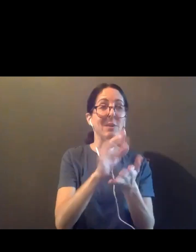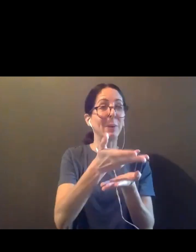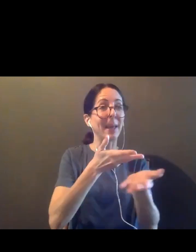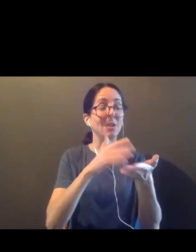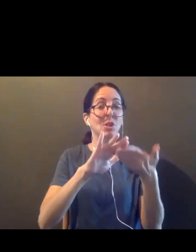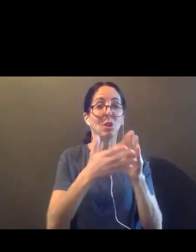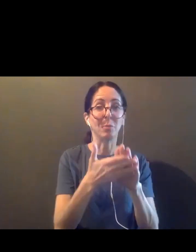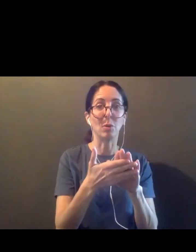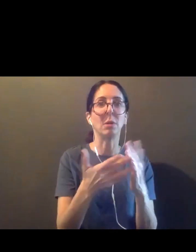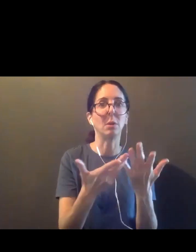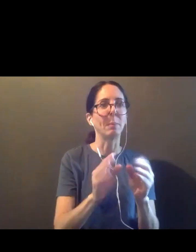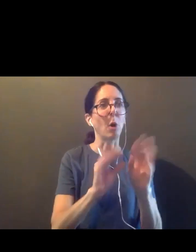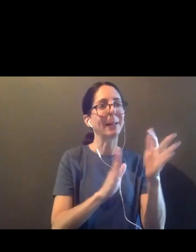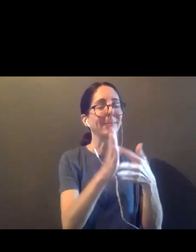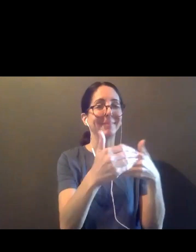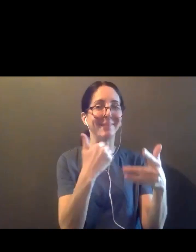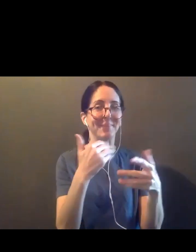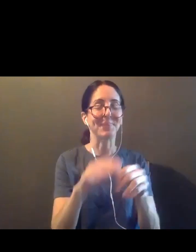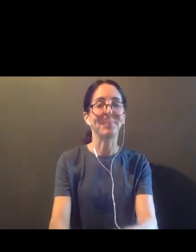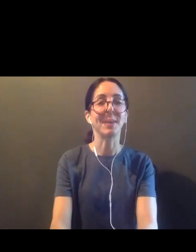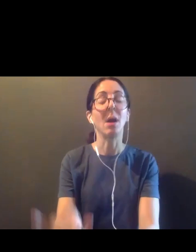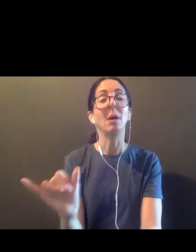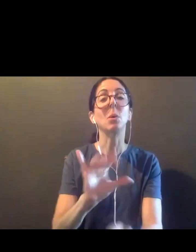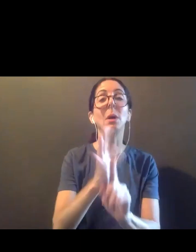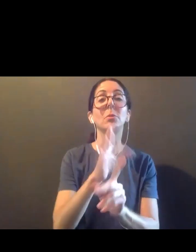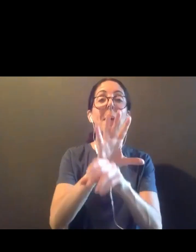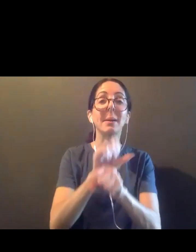I also wanted to make a note around respecting the cultural practices and traditions.